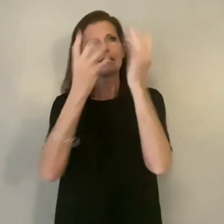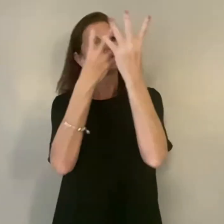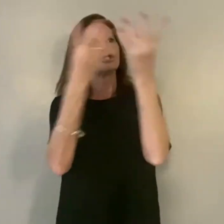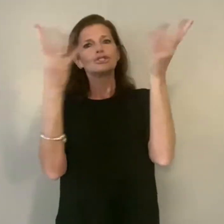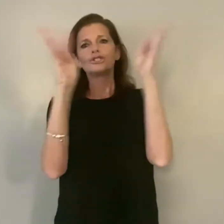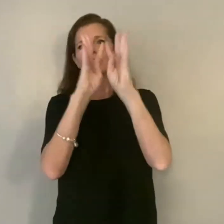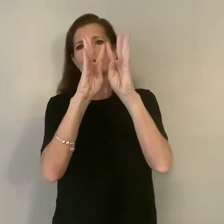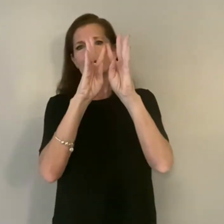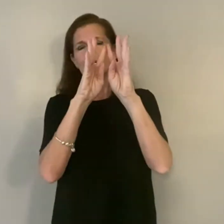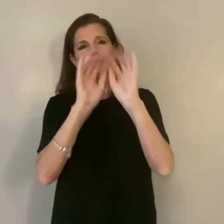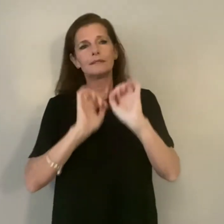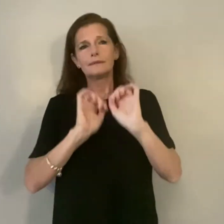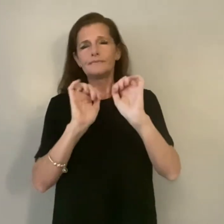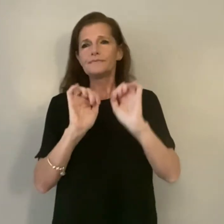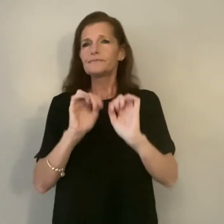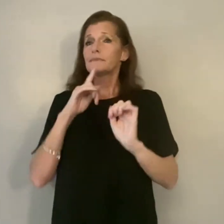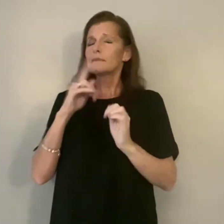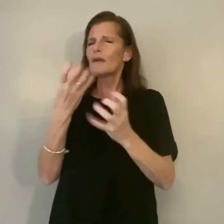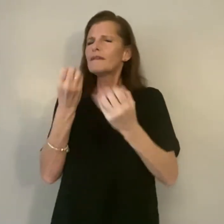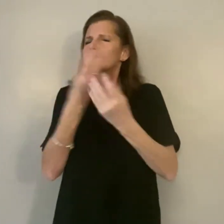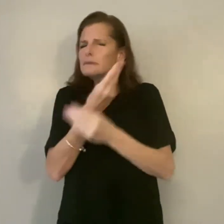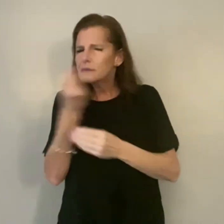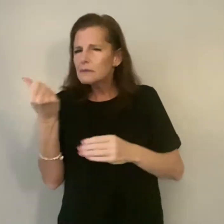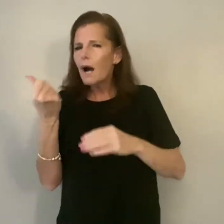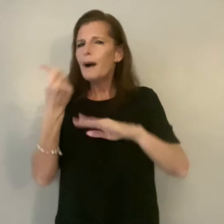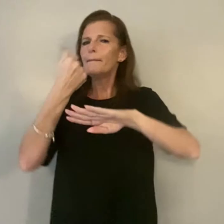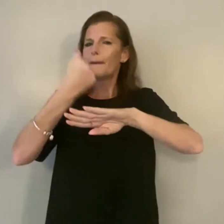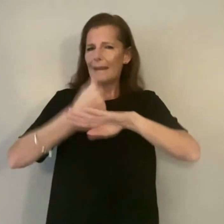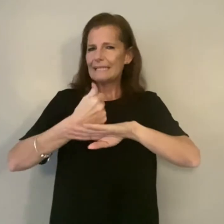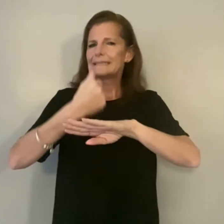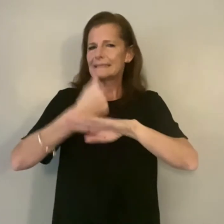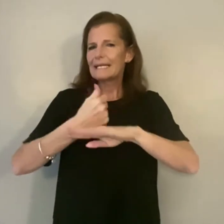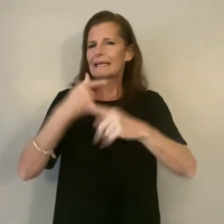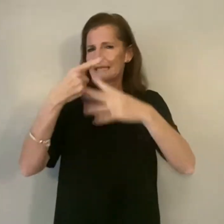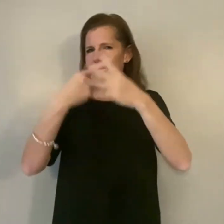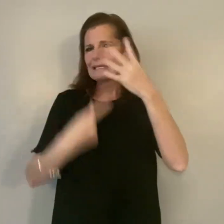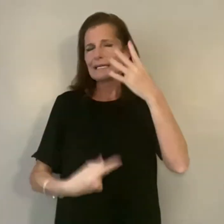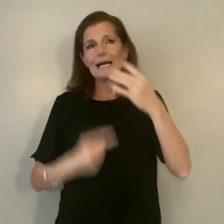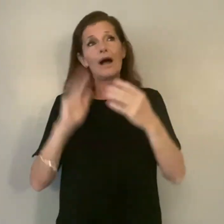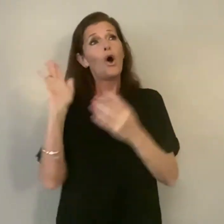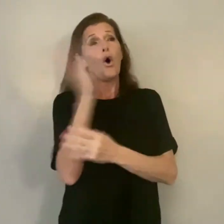you're a trustee or a board member for. I think there are a few fundamentals that I think